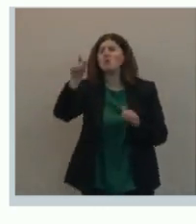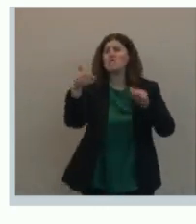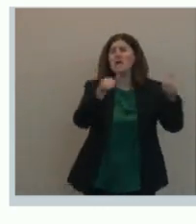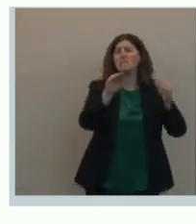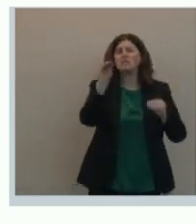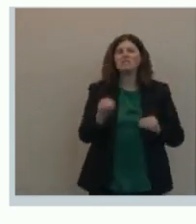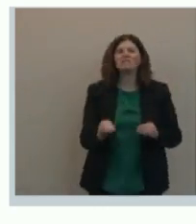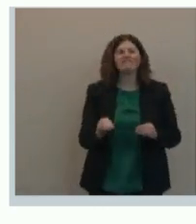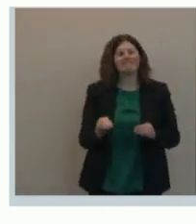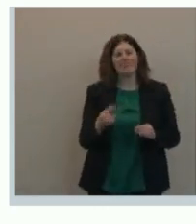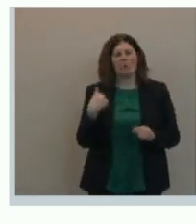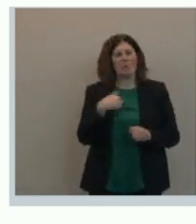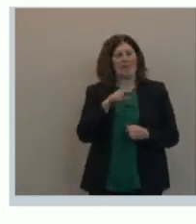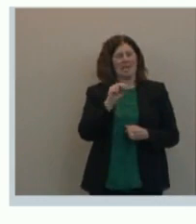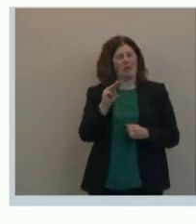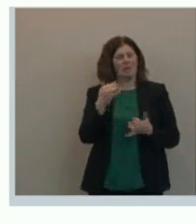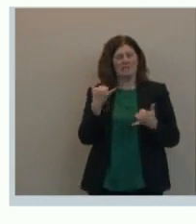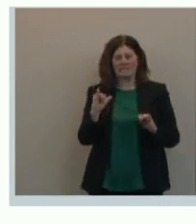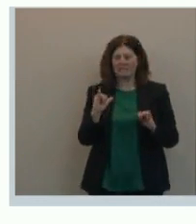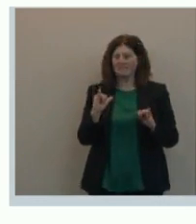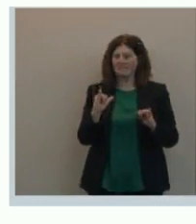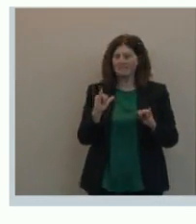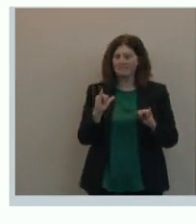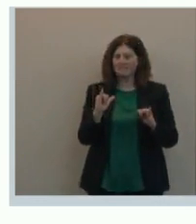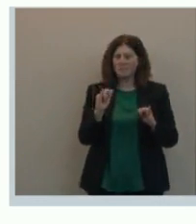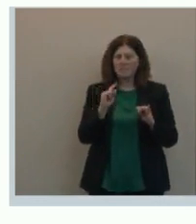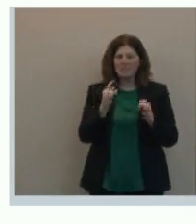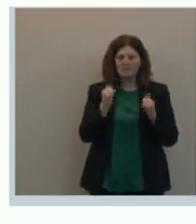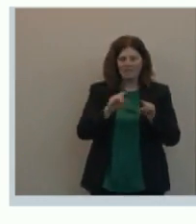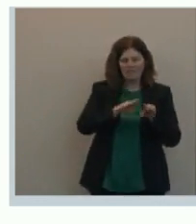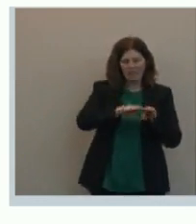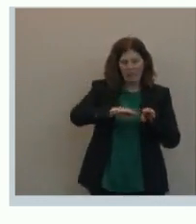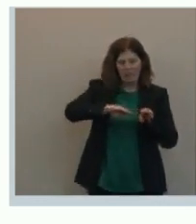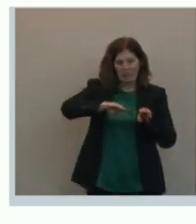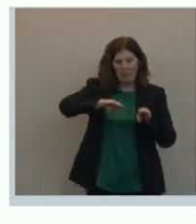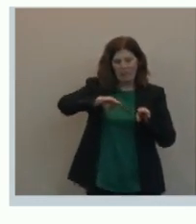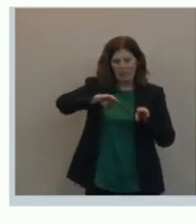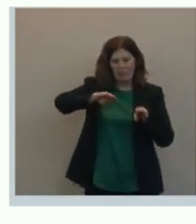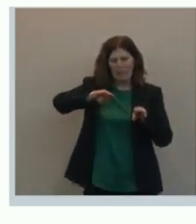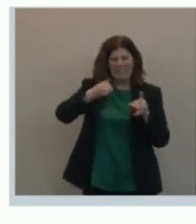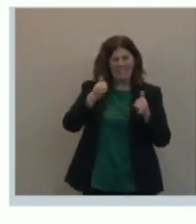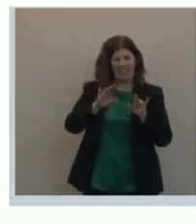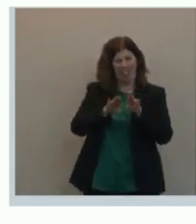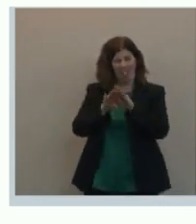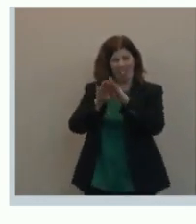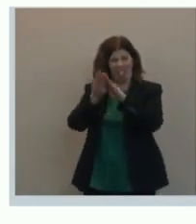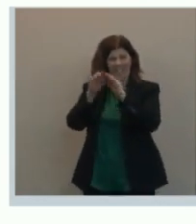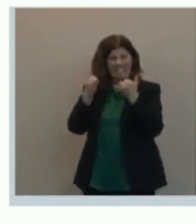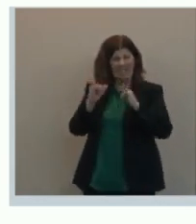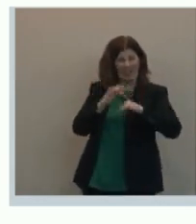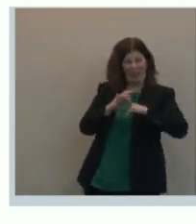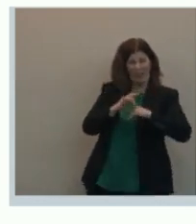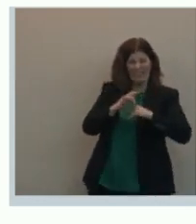INITIALLY, YOU MIGHT THINK WE SHOULD BE REALLY OPTIMISTIC BECAUSE WE ARE WAY LOWER THAN OTHER REPORTED DEATH RATES.